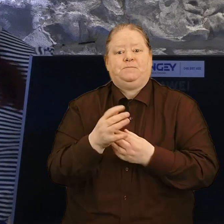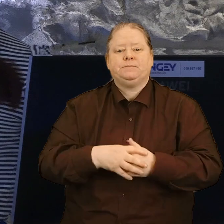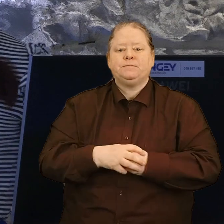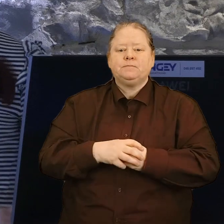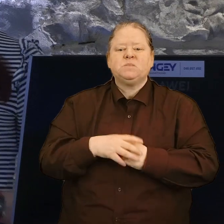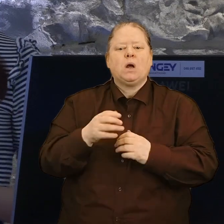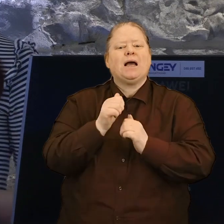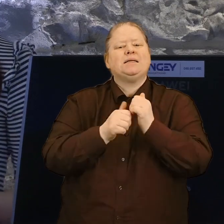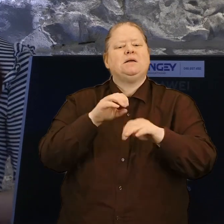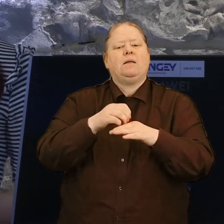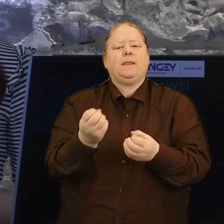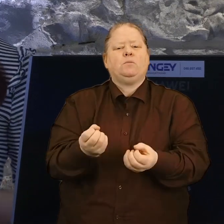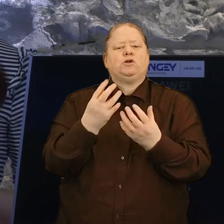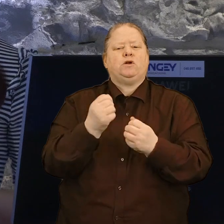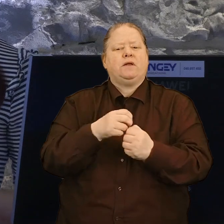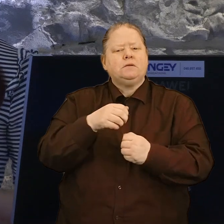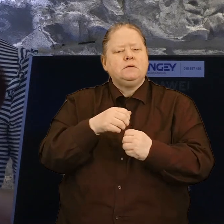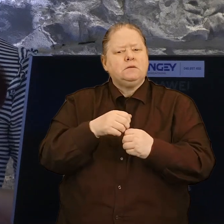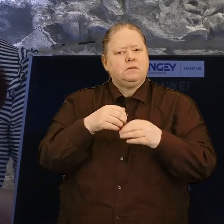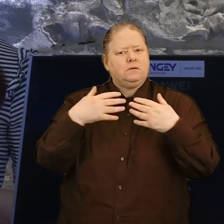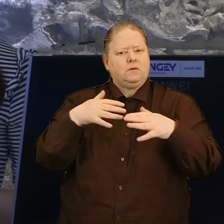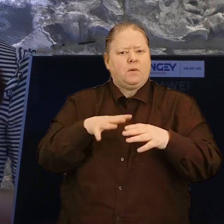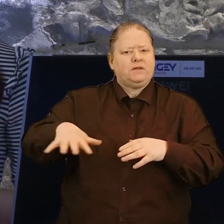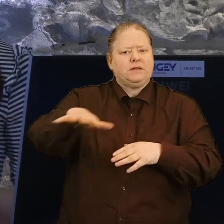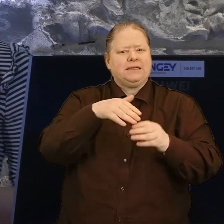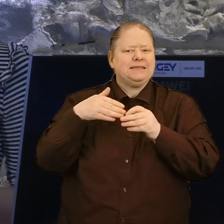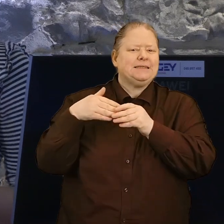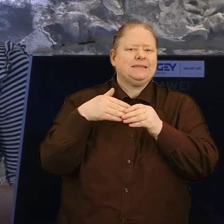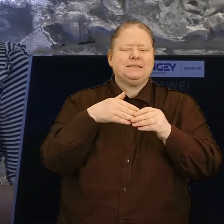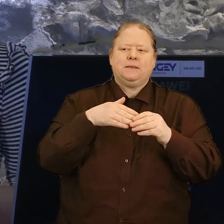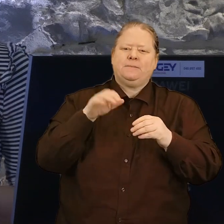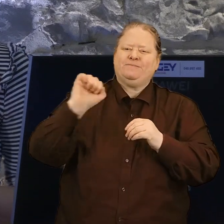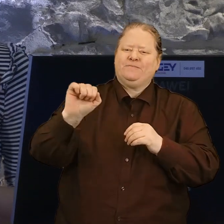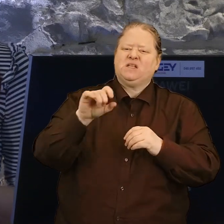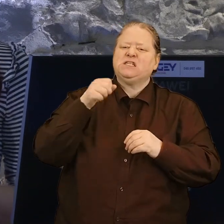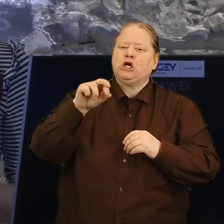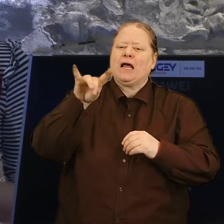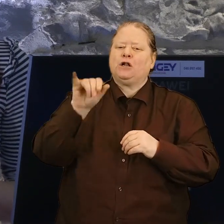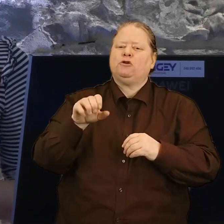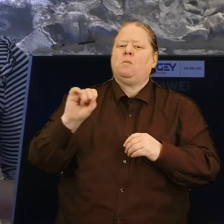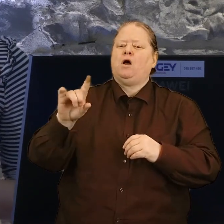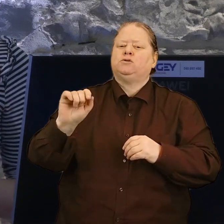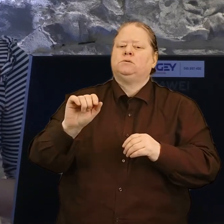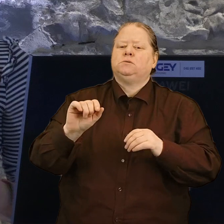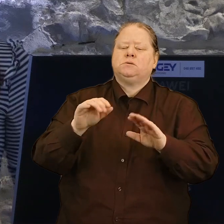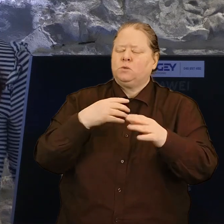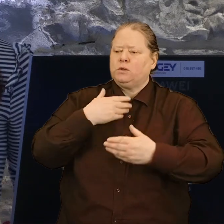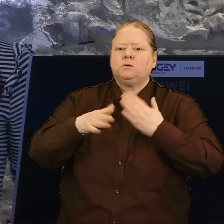So, acting on the impression that prominent among the leading characteristics of Sir Henry Marsh - I might actually move onto, sorry, the statue of him.